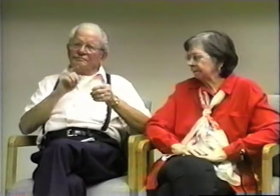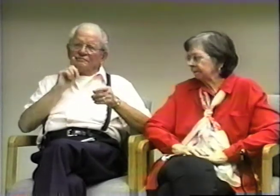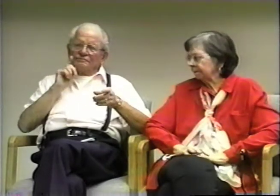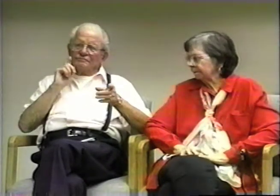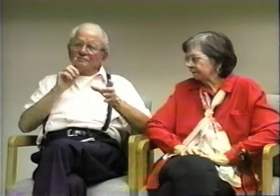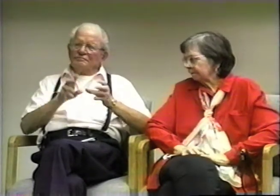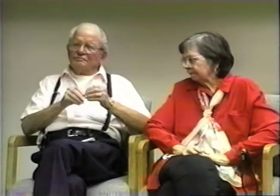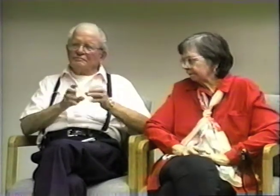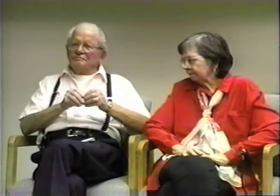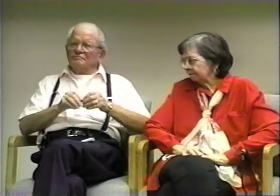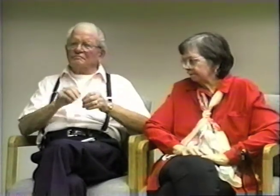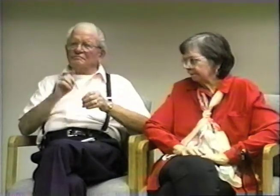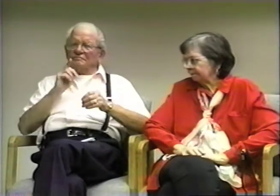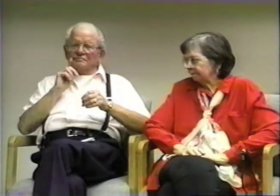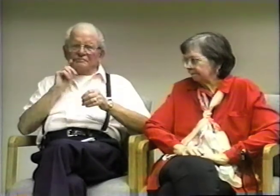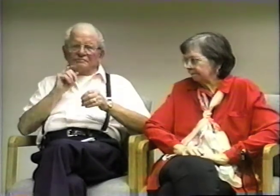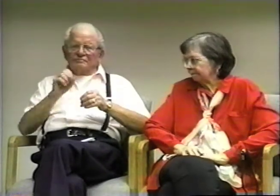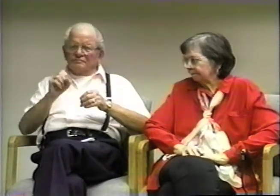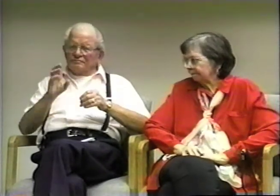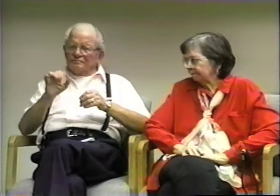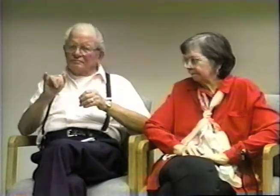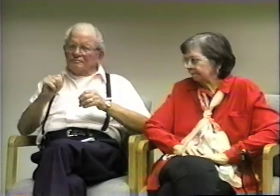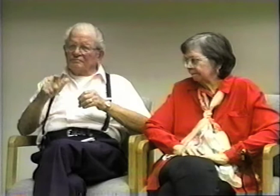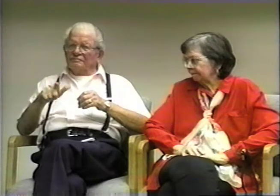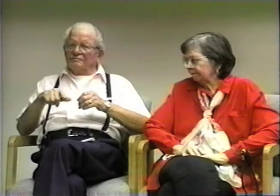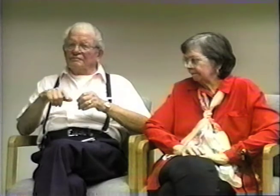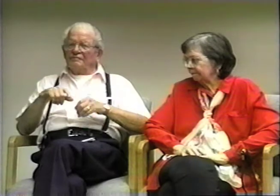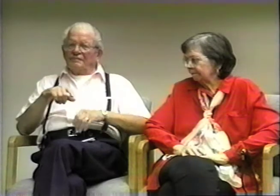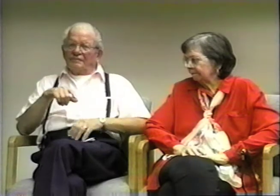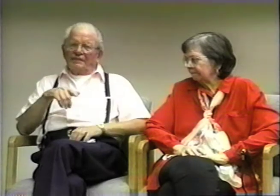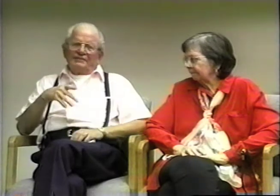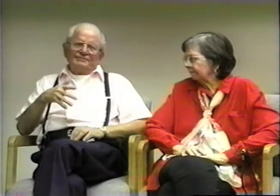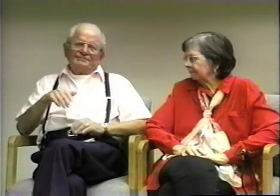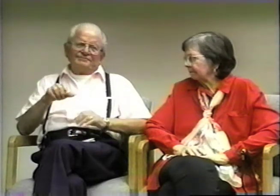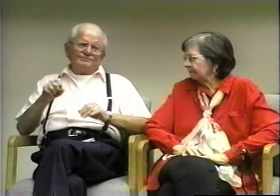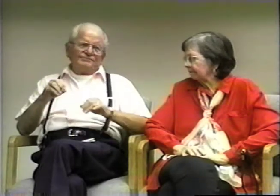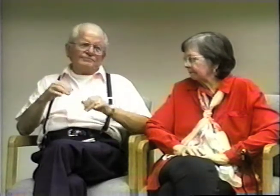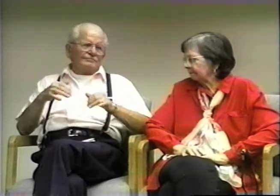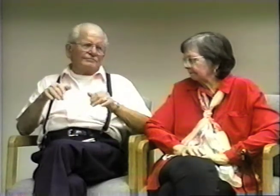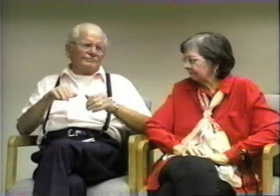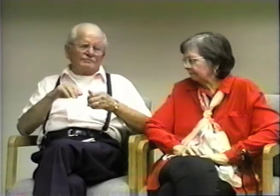People just don't go to Deaf meetings or to Deaf social events.